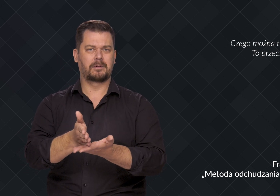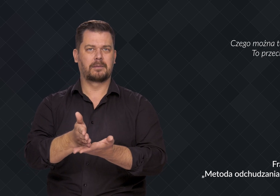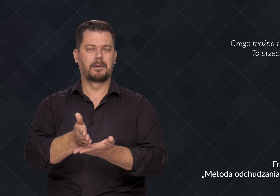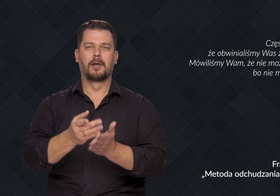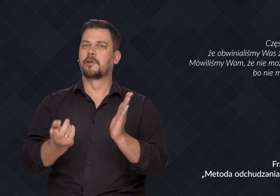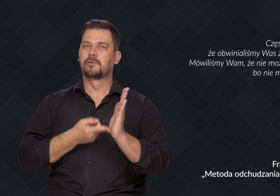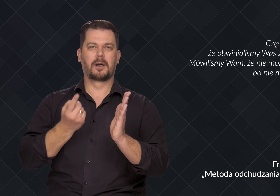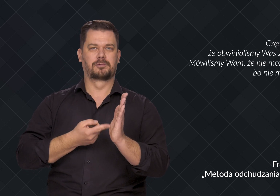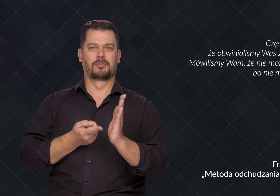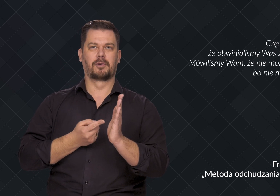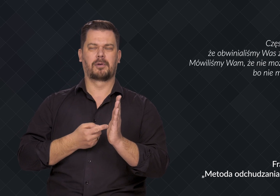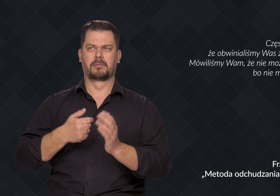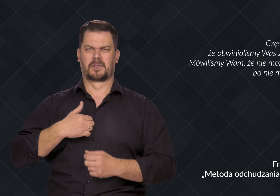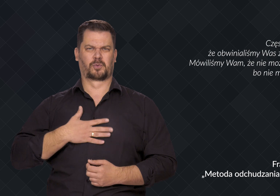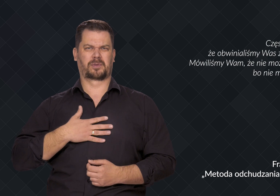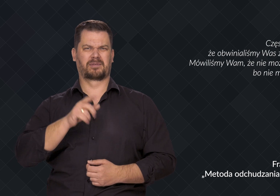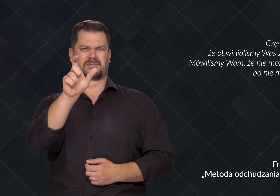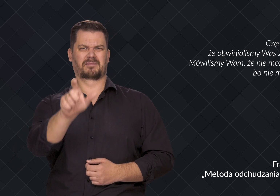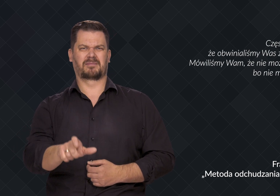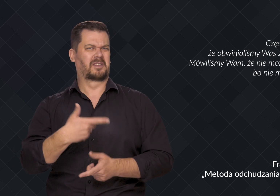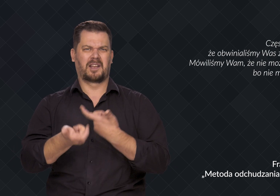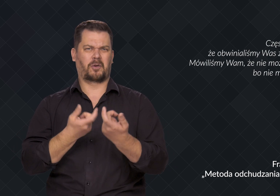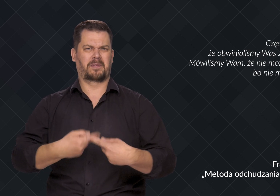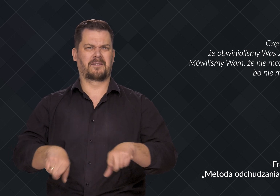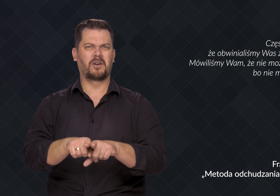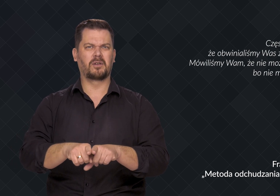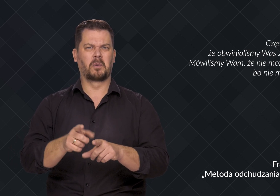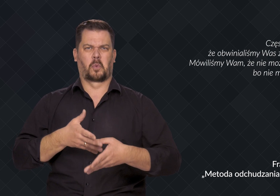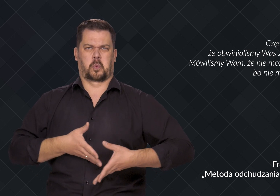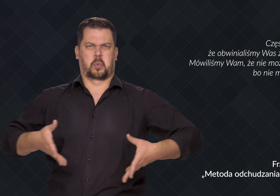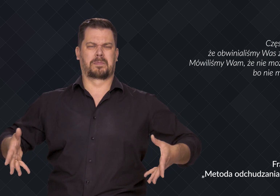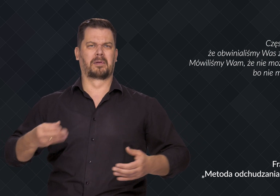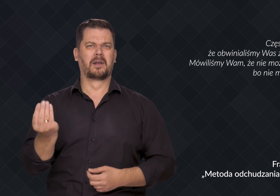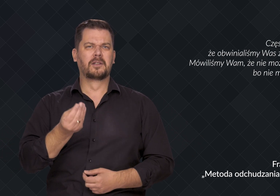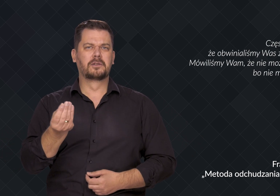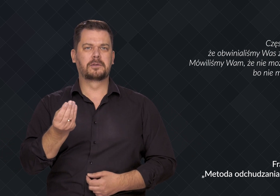It often happened that we blamed you for gaining weight.